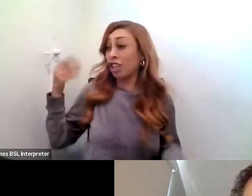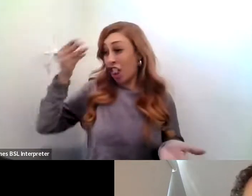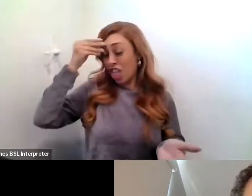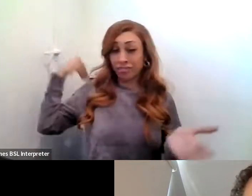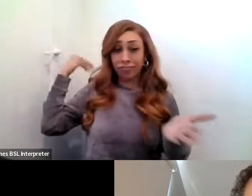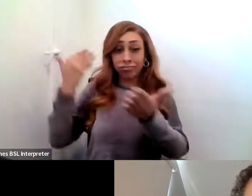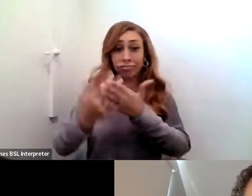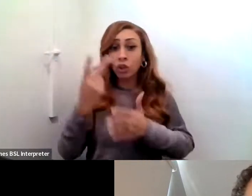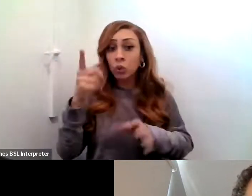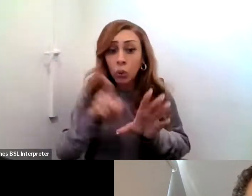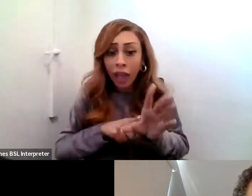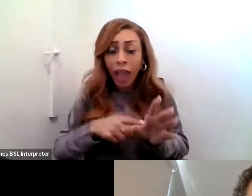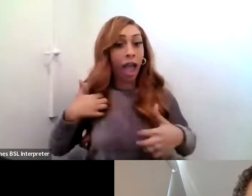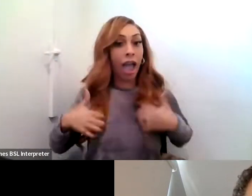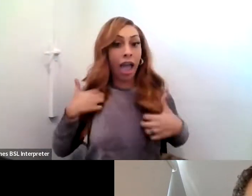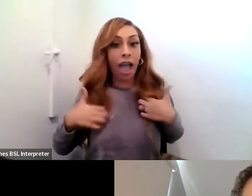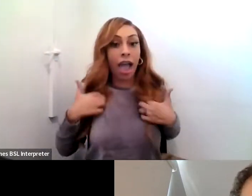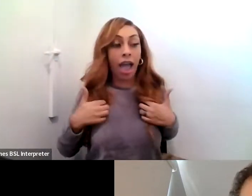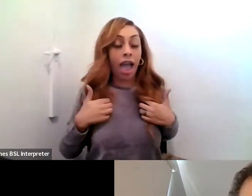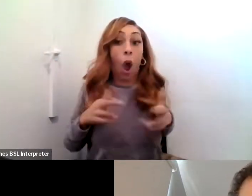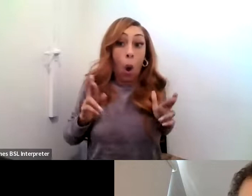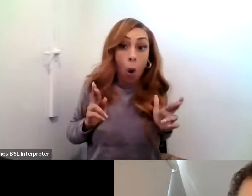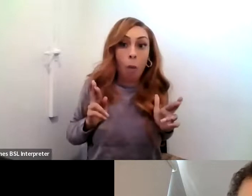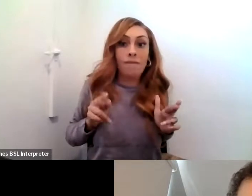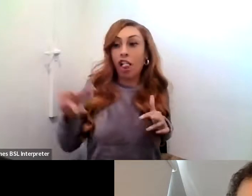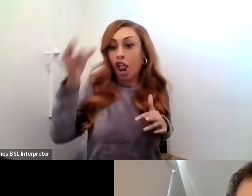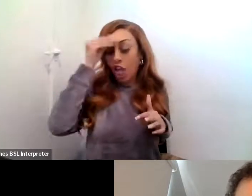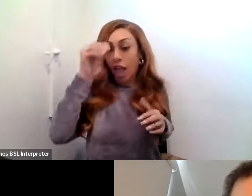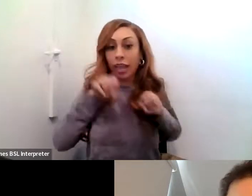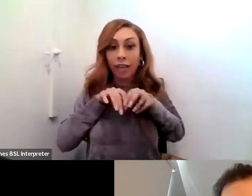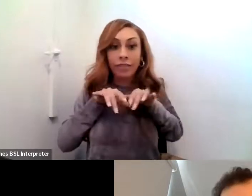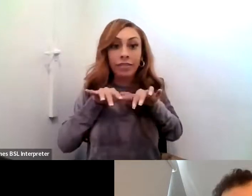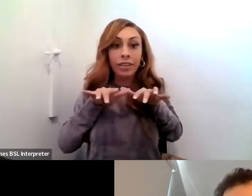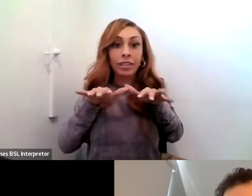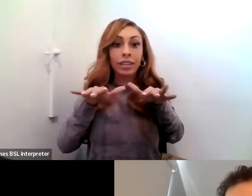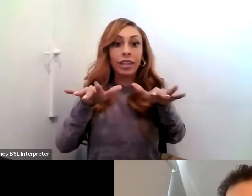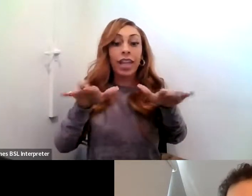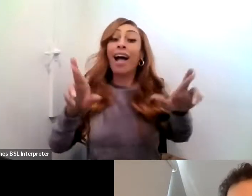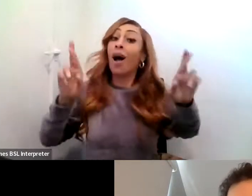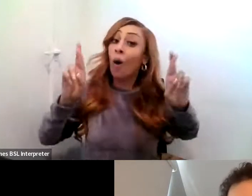and I'm excited and hopeful to see those learnings have a ripple effect that will, fingers crossed,